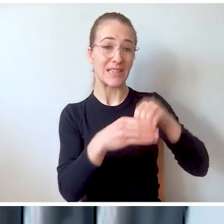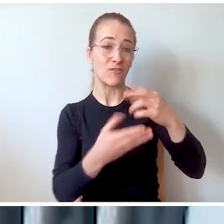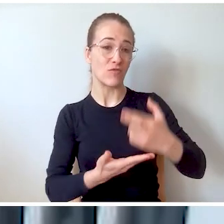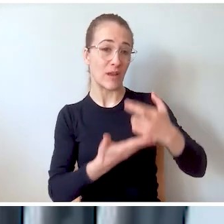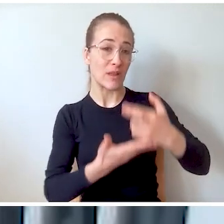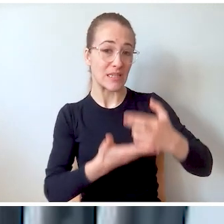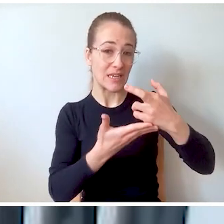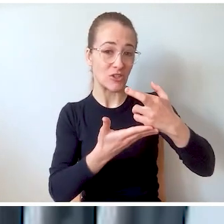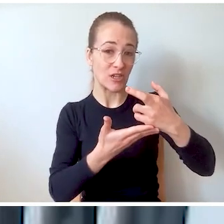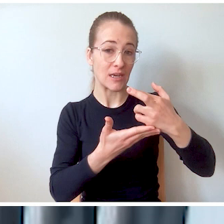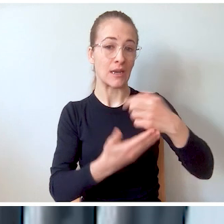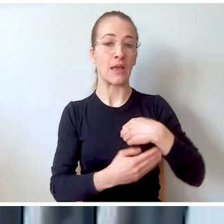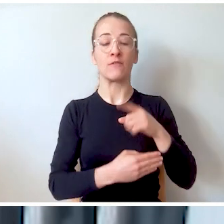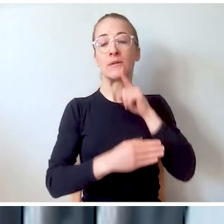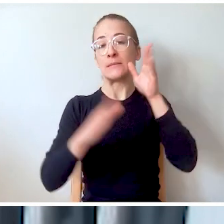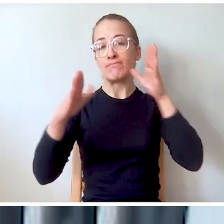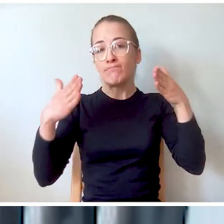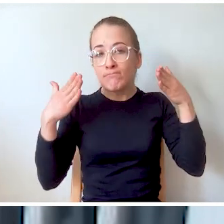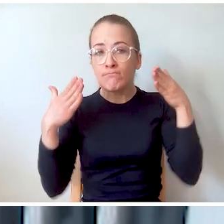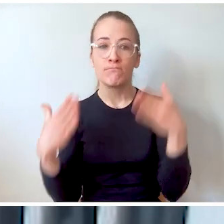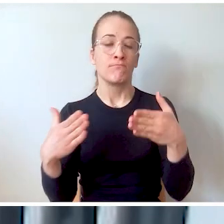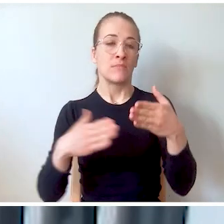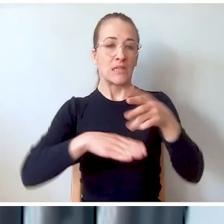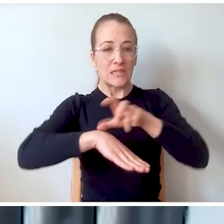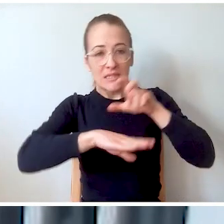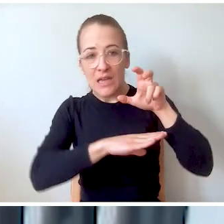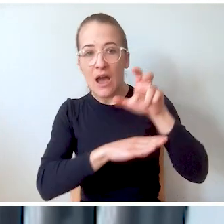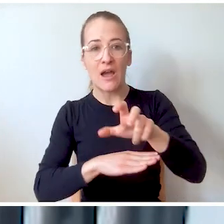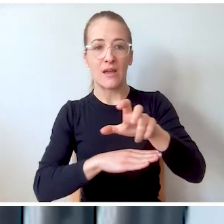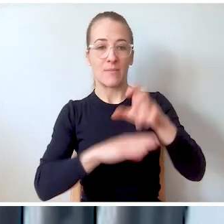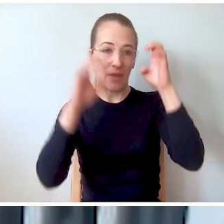And I committed myself and my time to my education